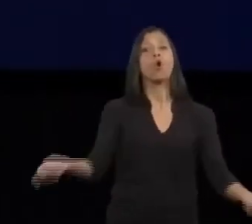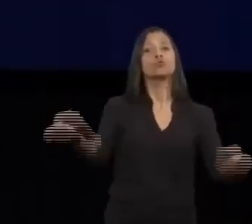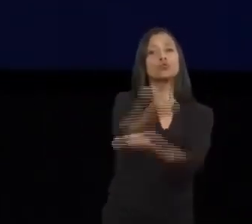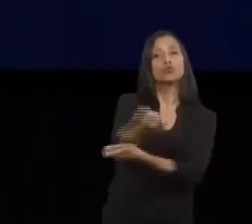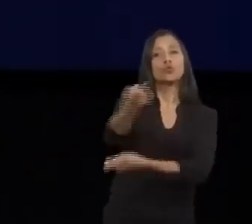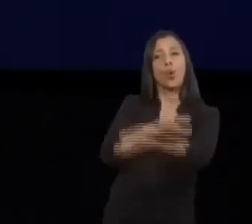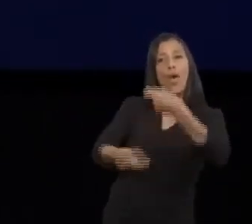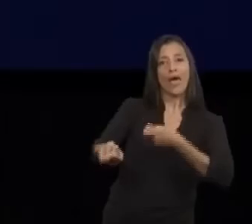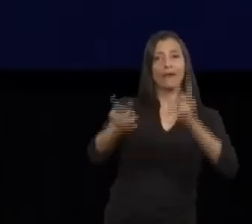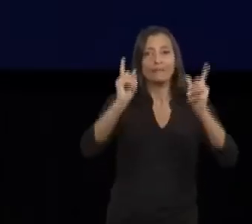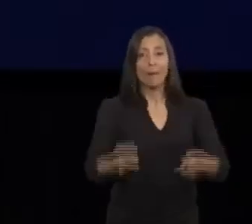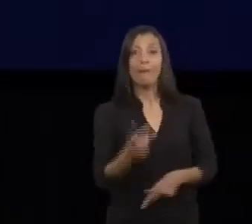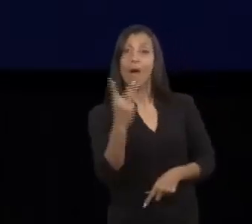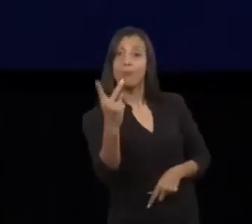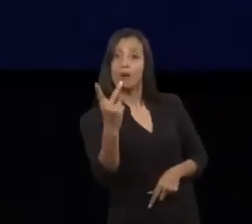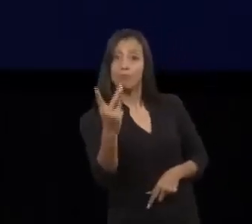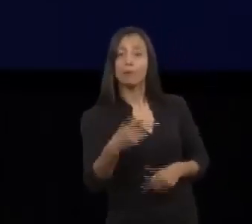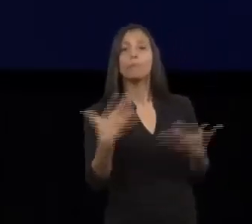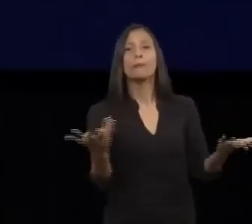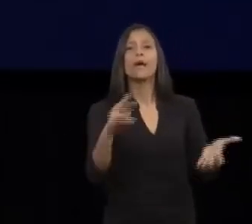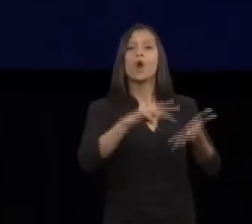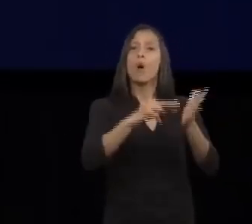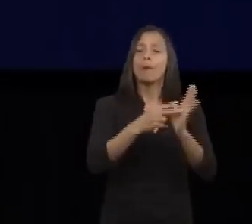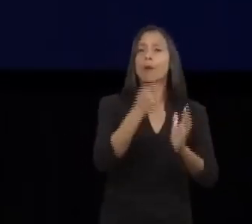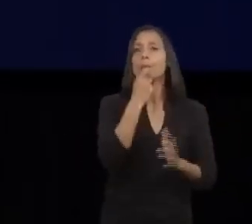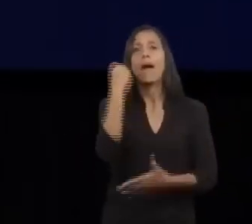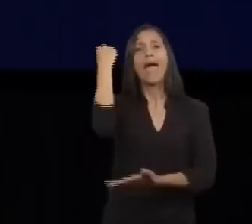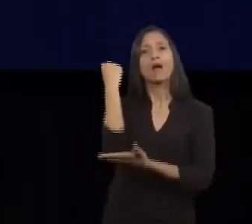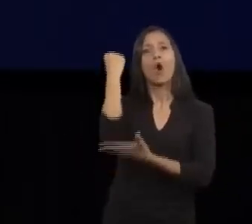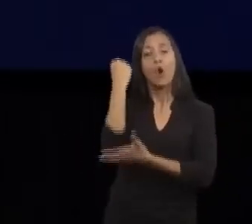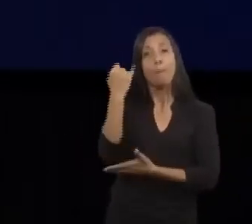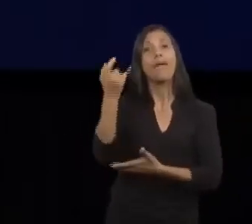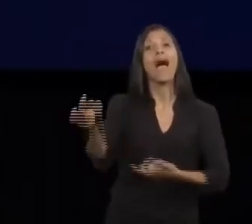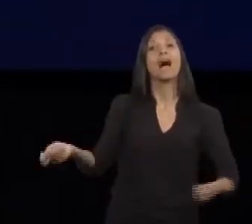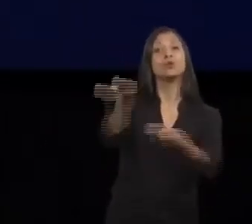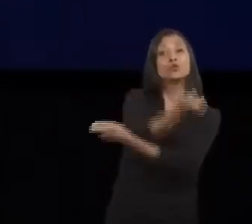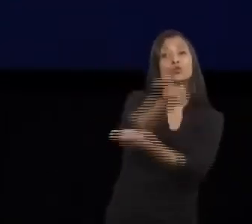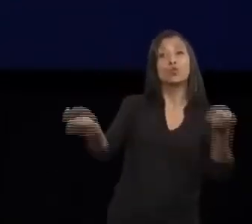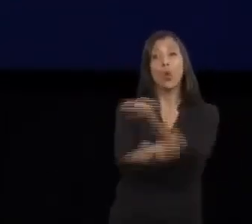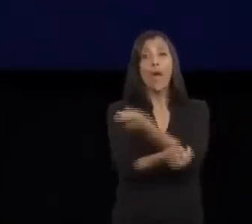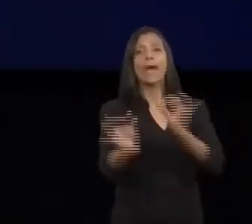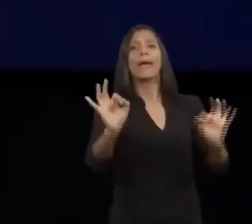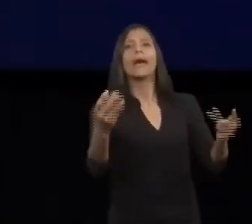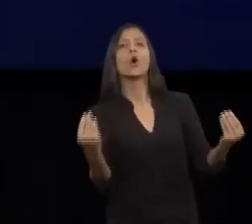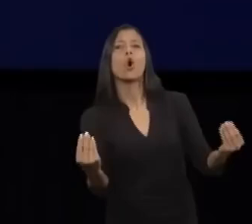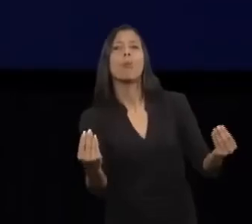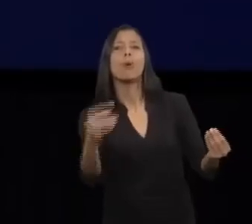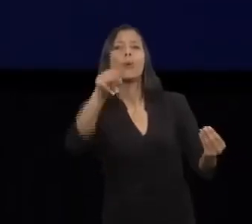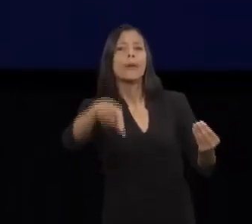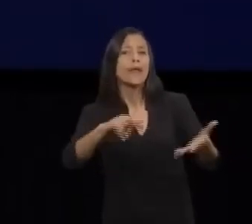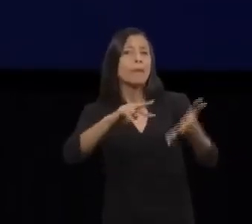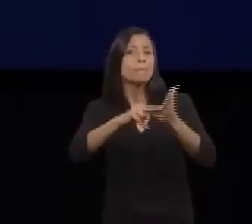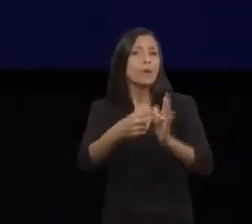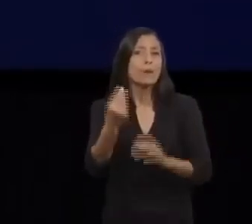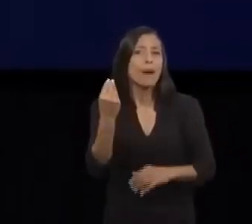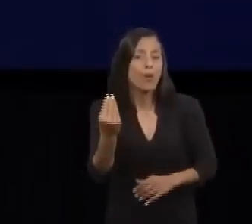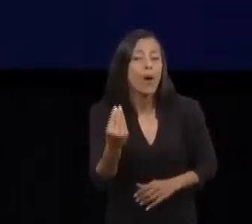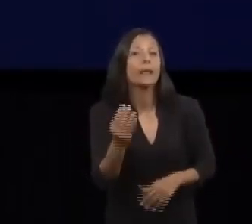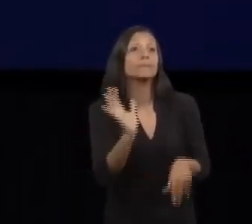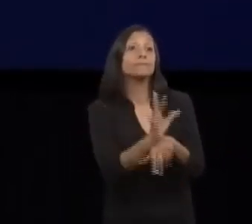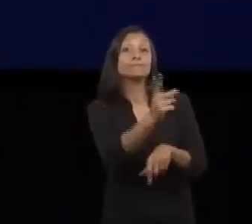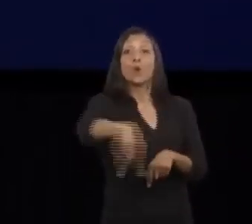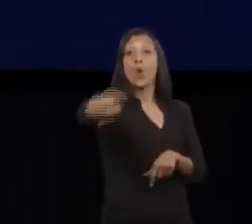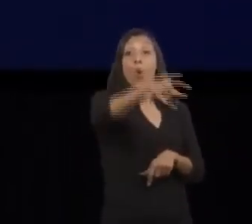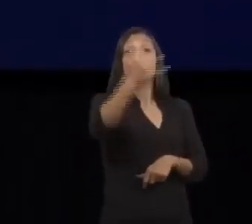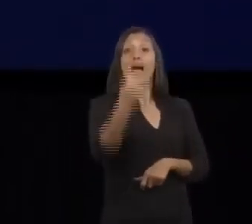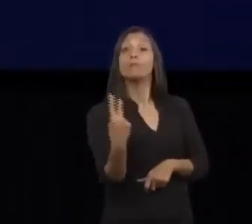Now, the problem with a currency economy is that you basically have two great difficulties